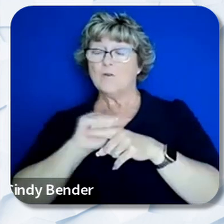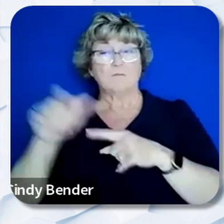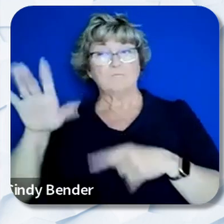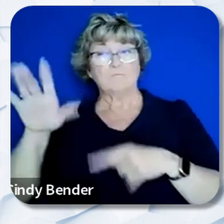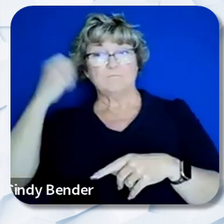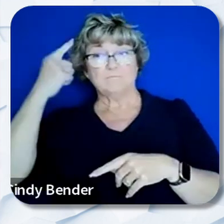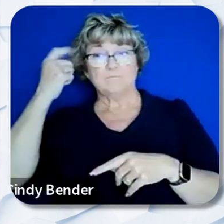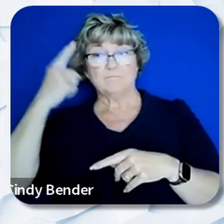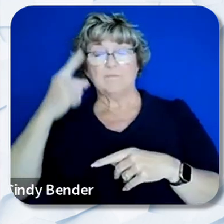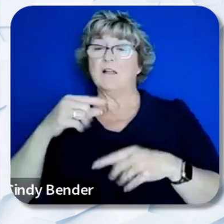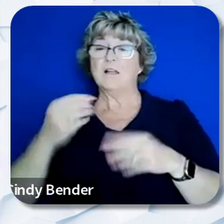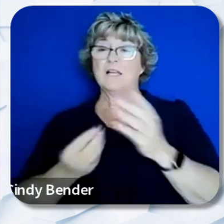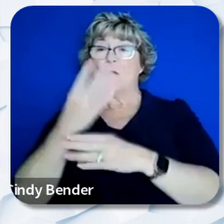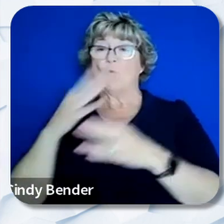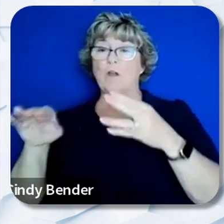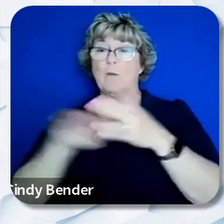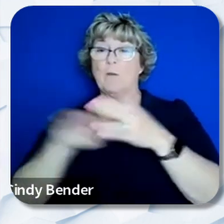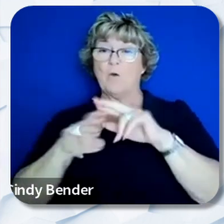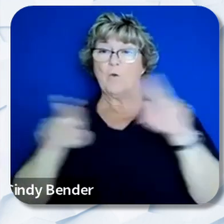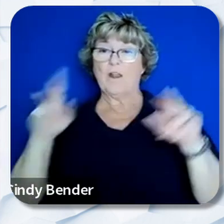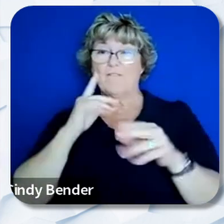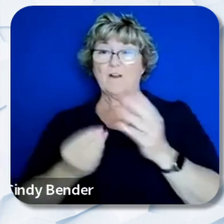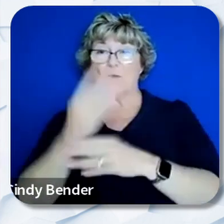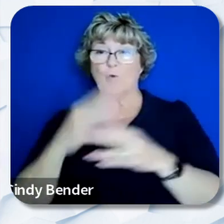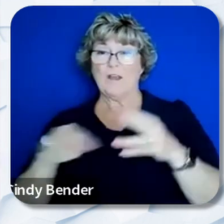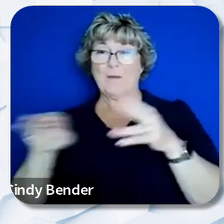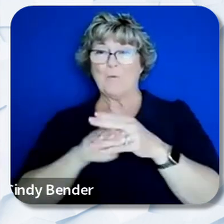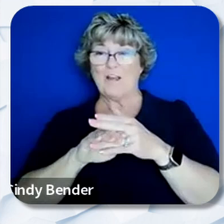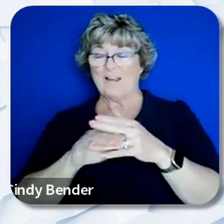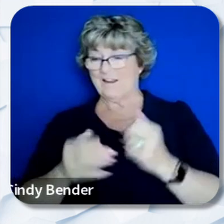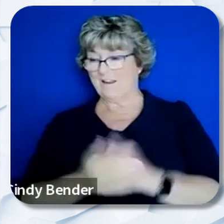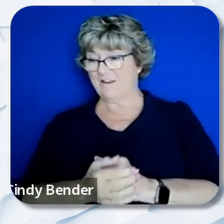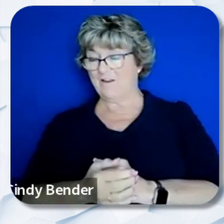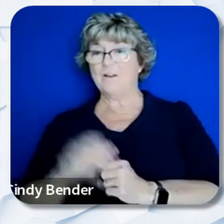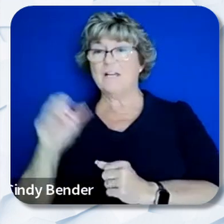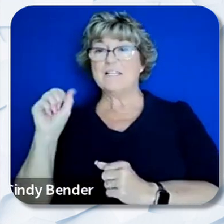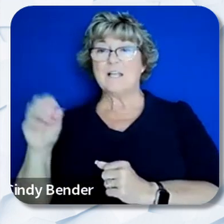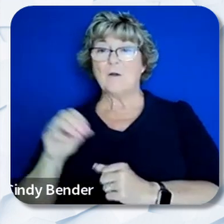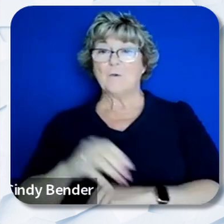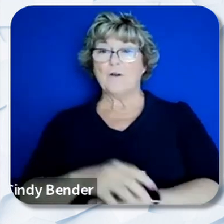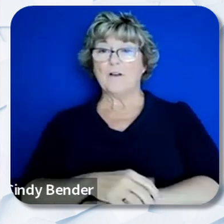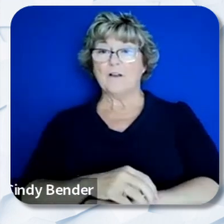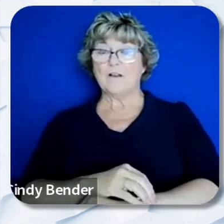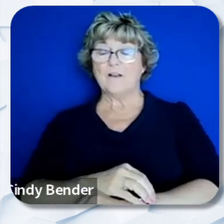spring break's coming. We're all ready for spring break, and so I know that my young